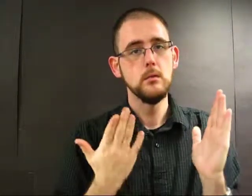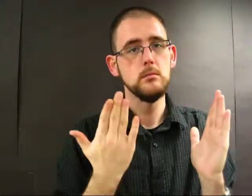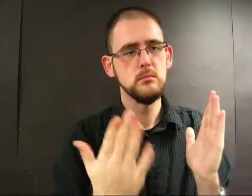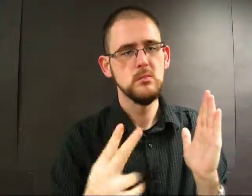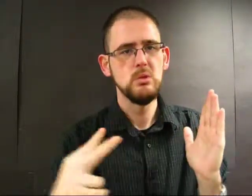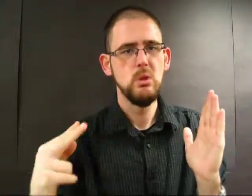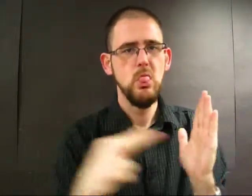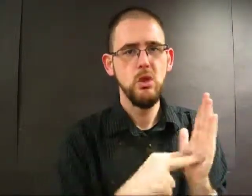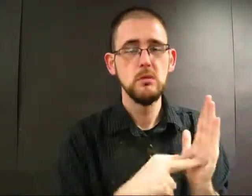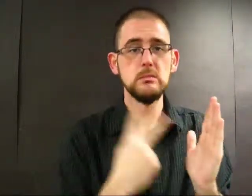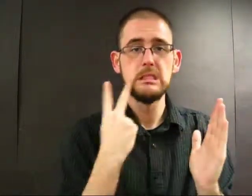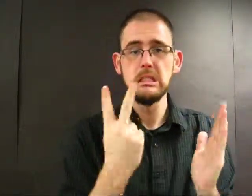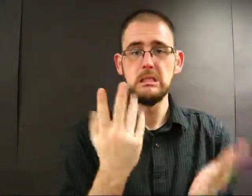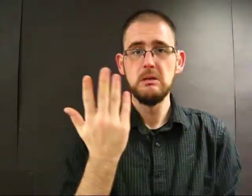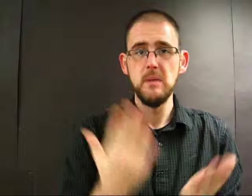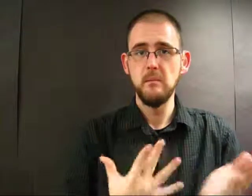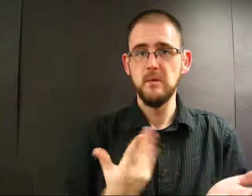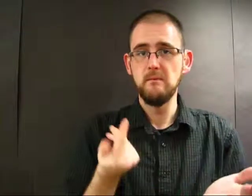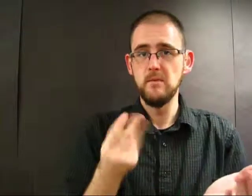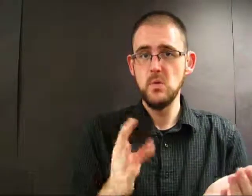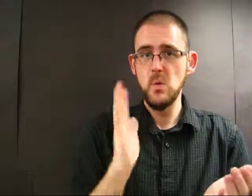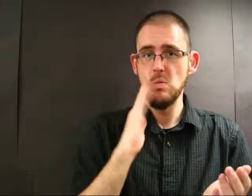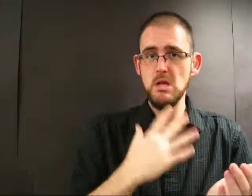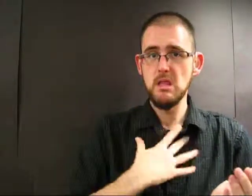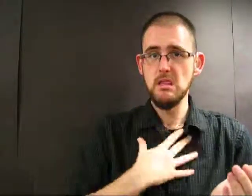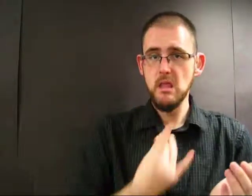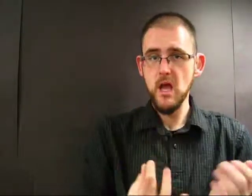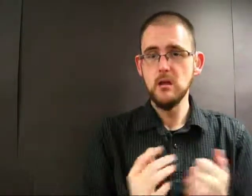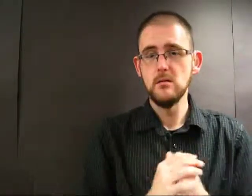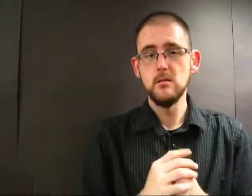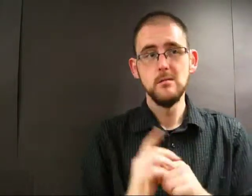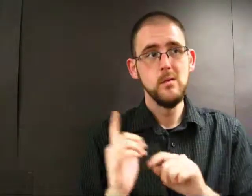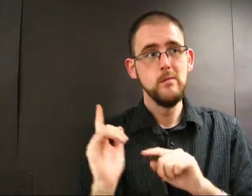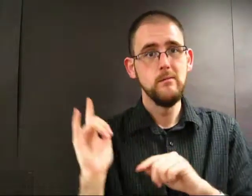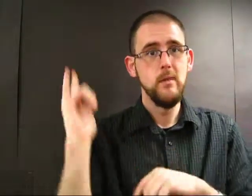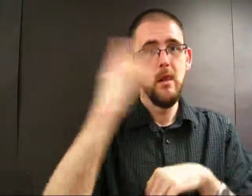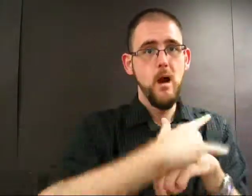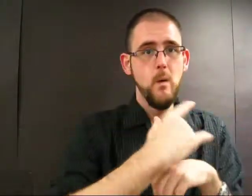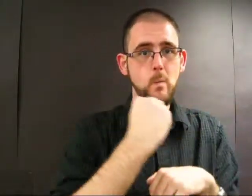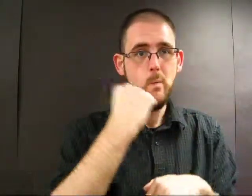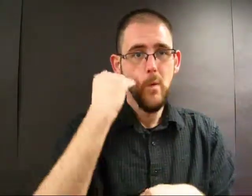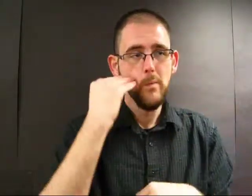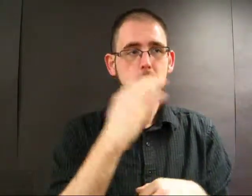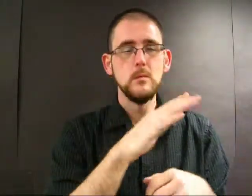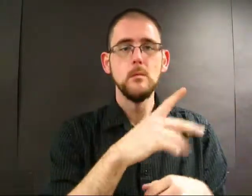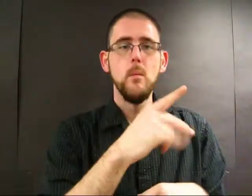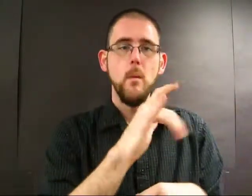look at them, find some titles you might like, and when you go home, head to the